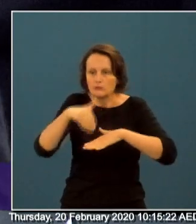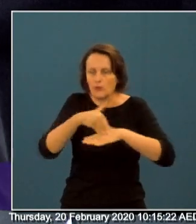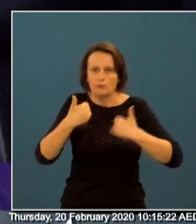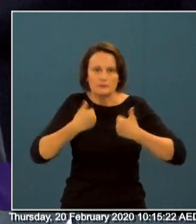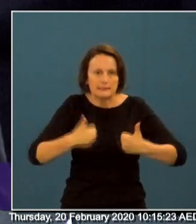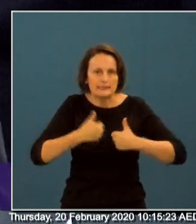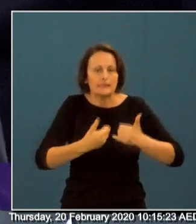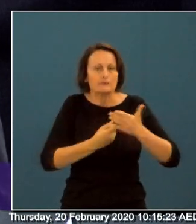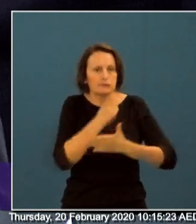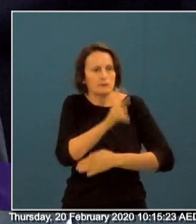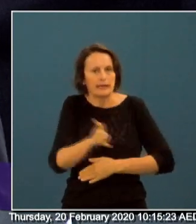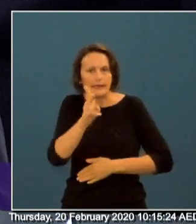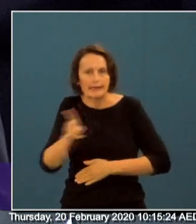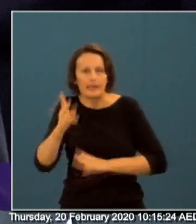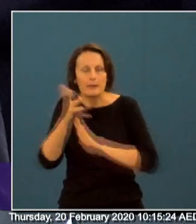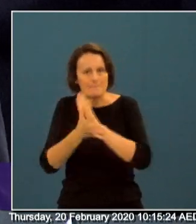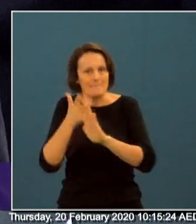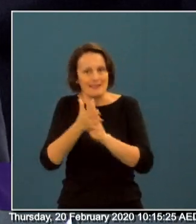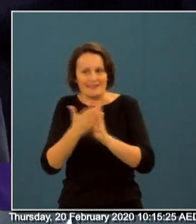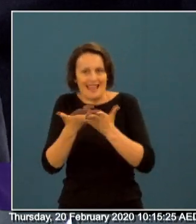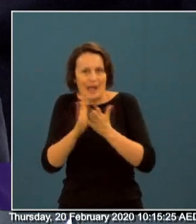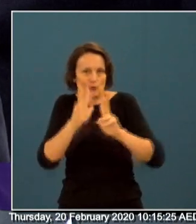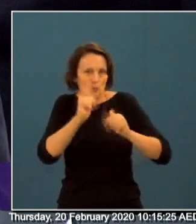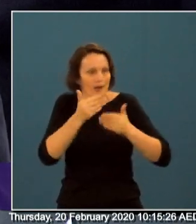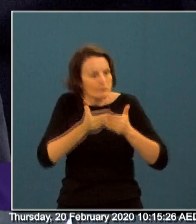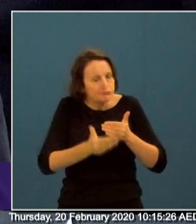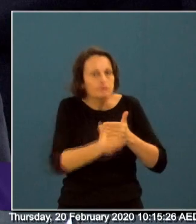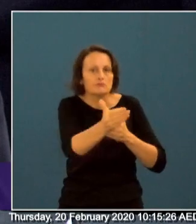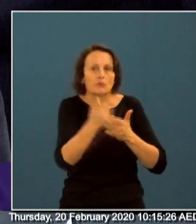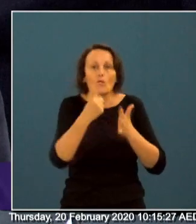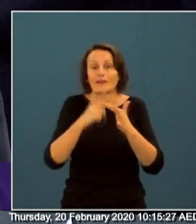Let's take the case of somebody who comes into hospital with diabetes,